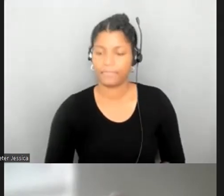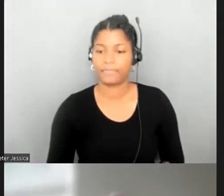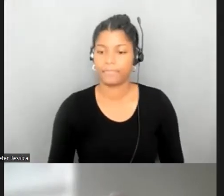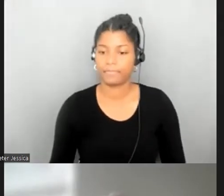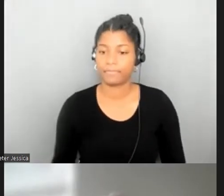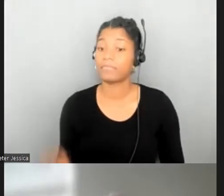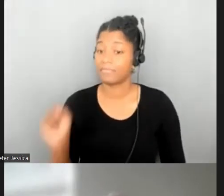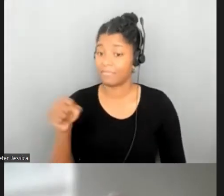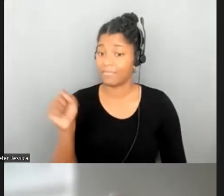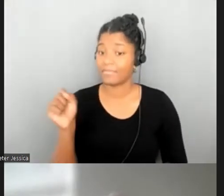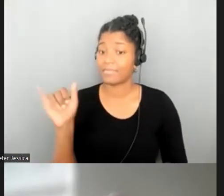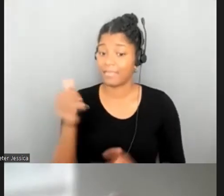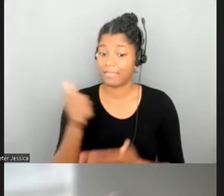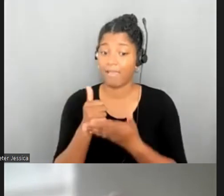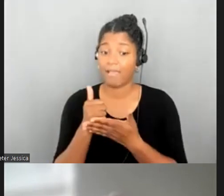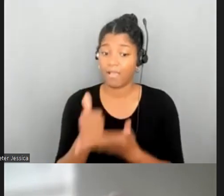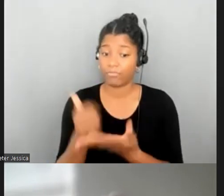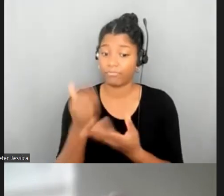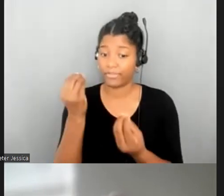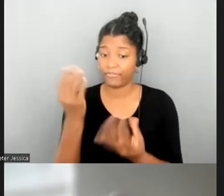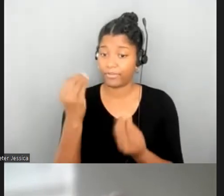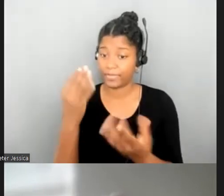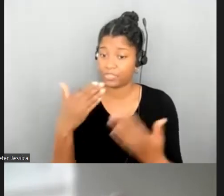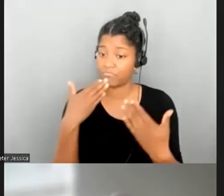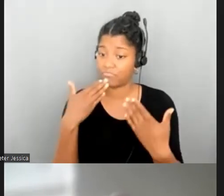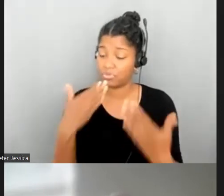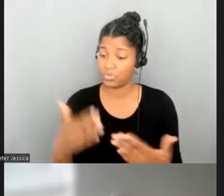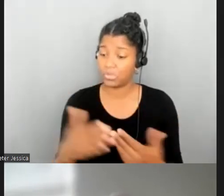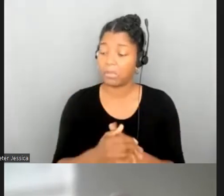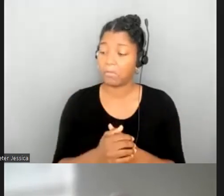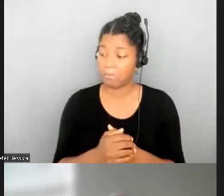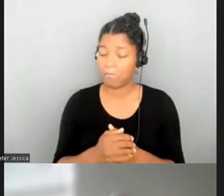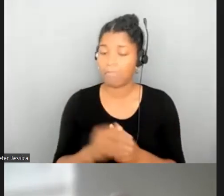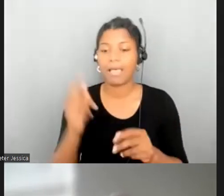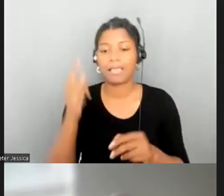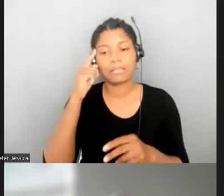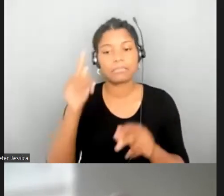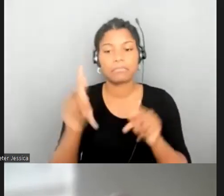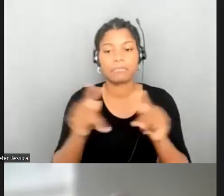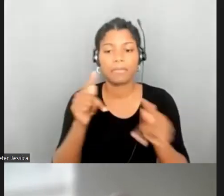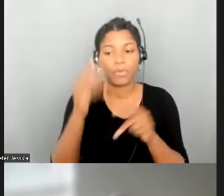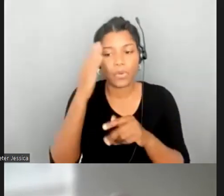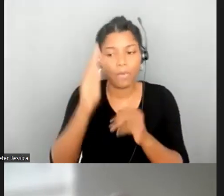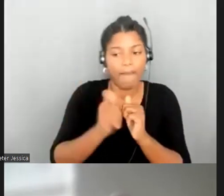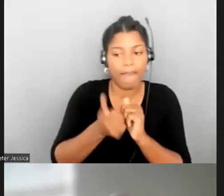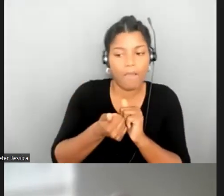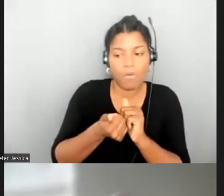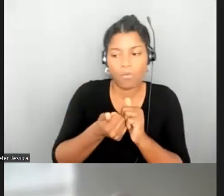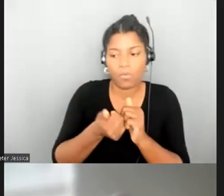I think people are getting great ideas about how they could get started in their state.